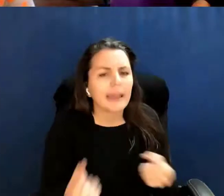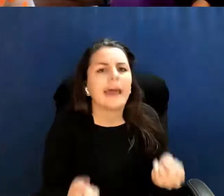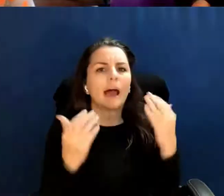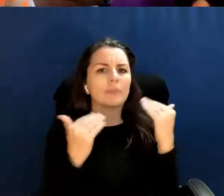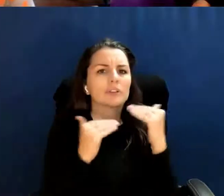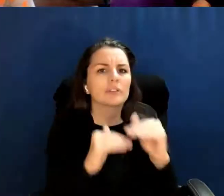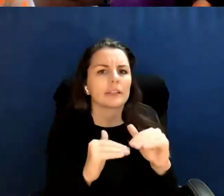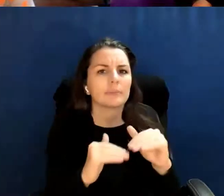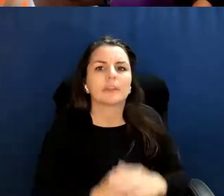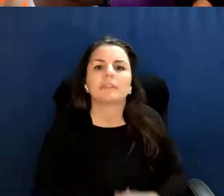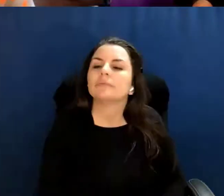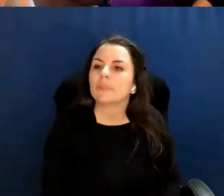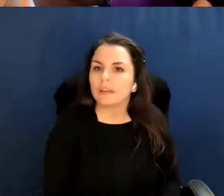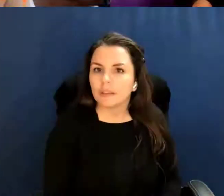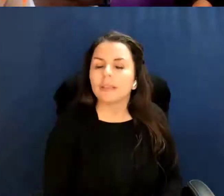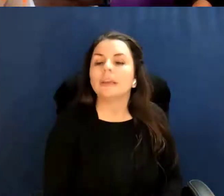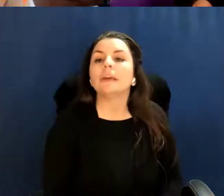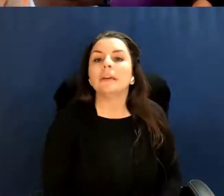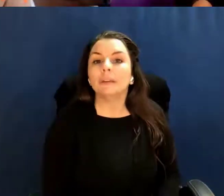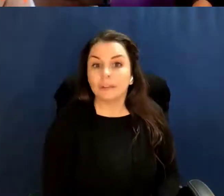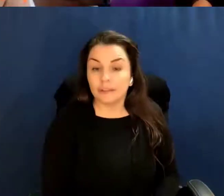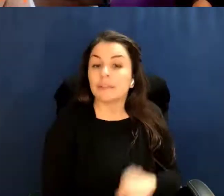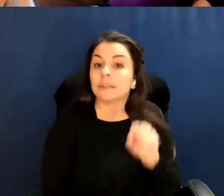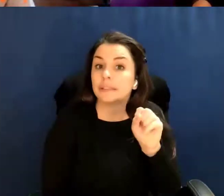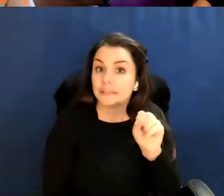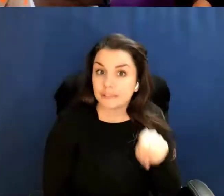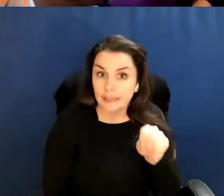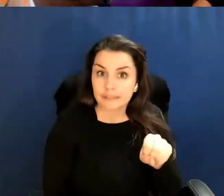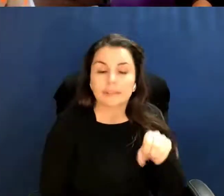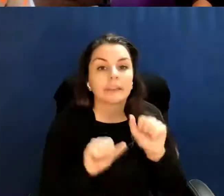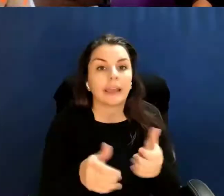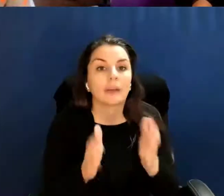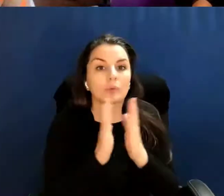Lisa Chadwick: So, you .. . Yes, you can request indirect costs.